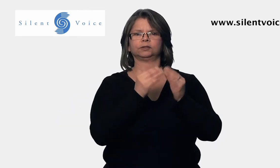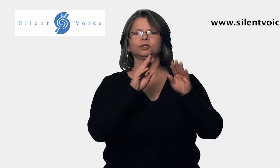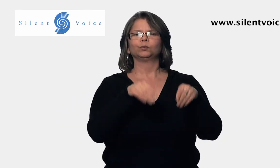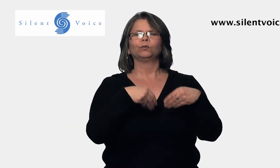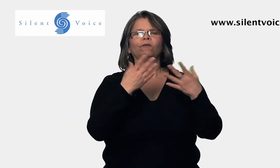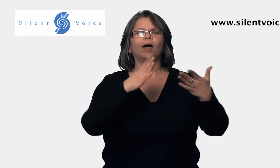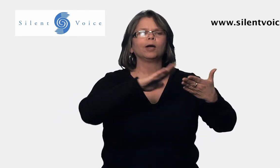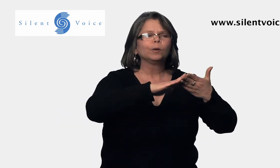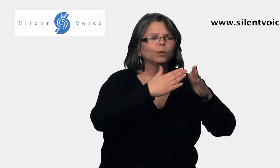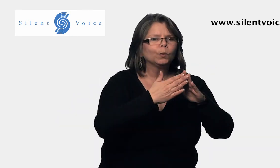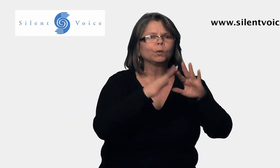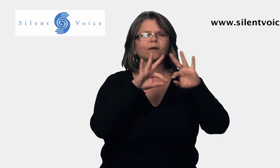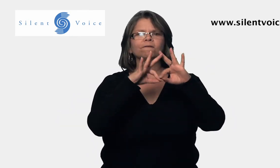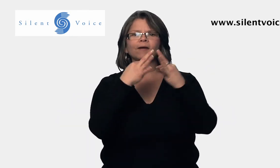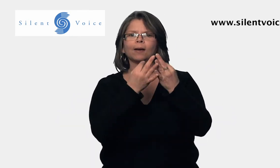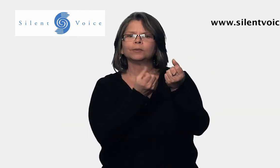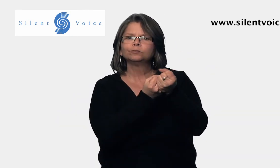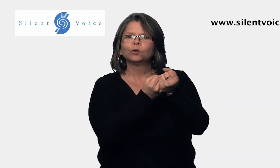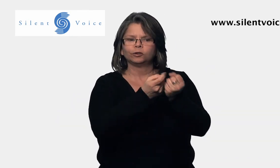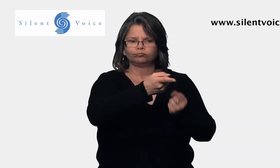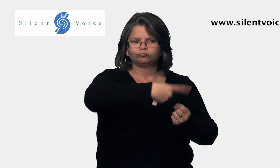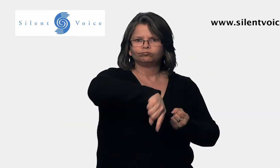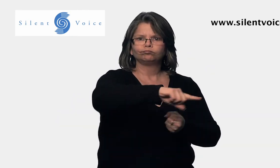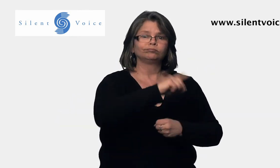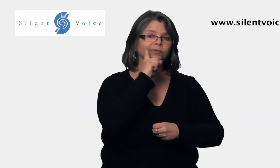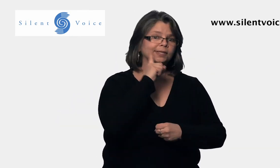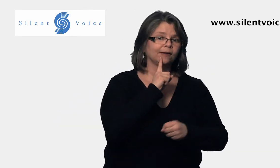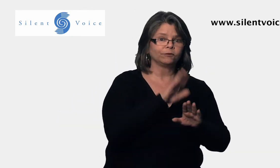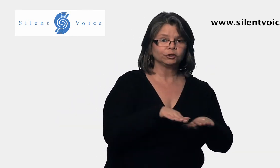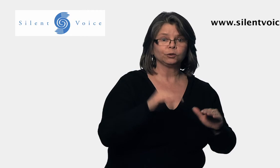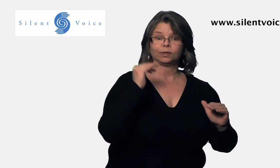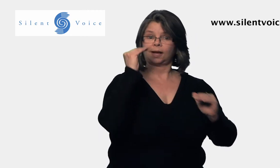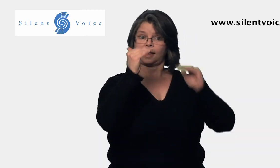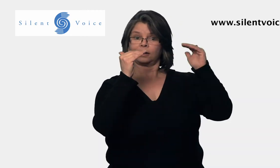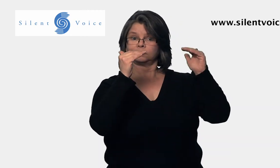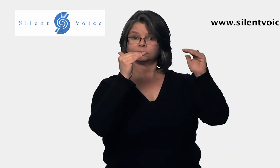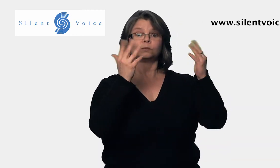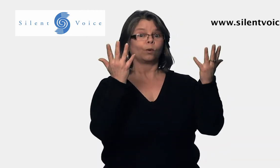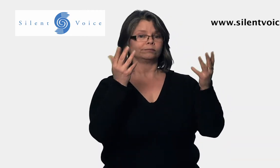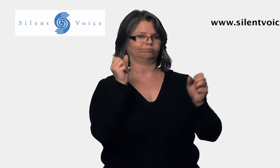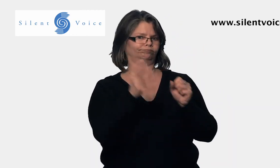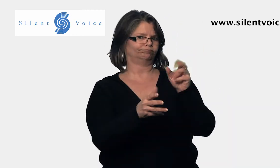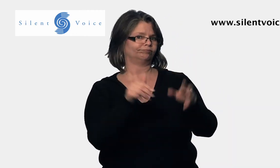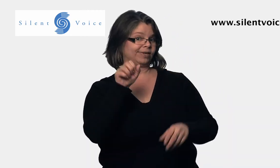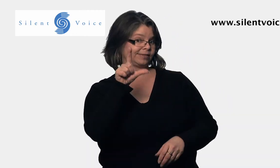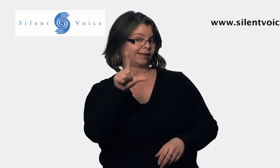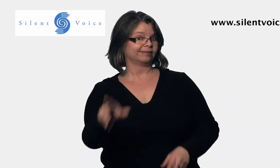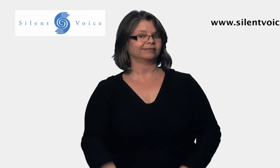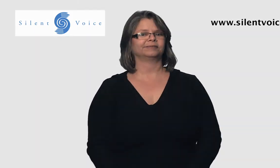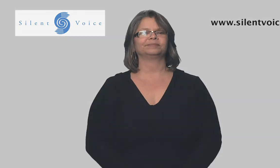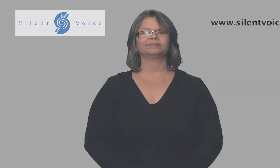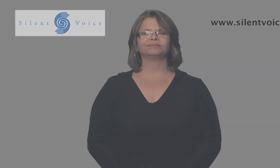which provides community and family-based support to Deaf children and adults in ASL.